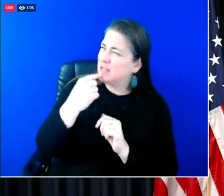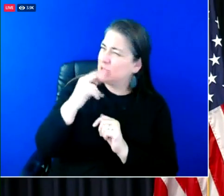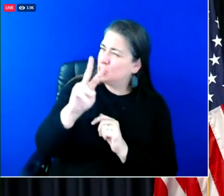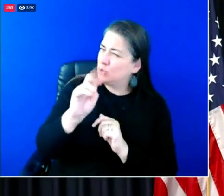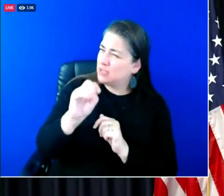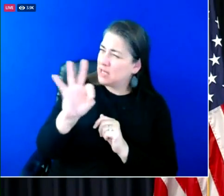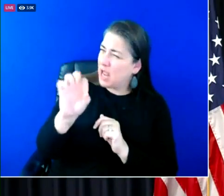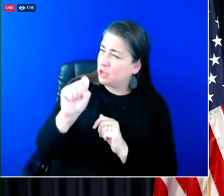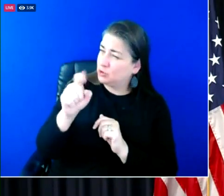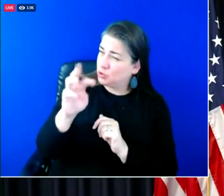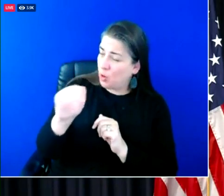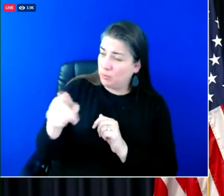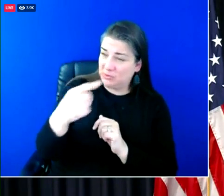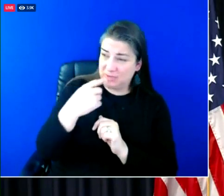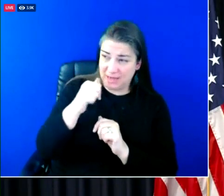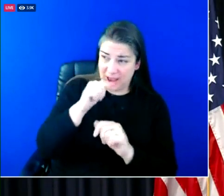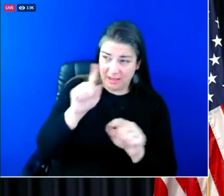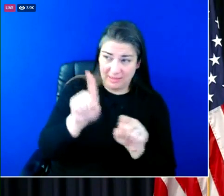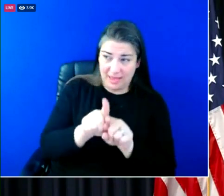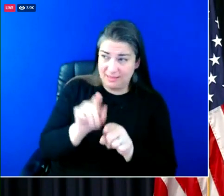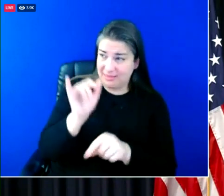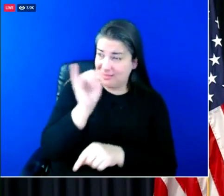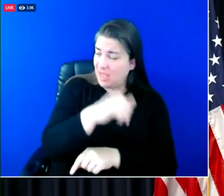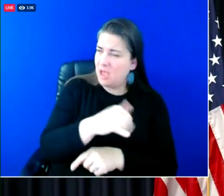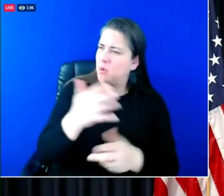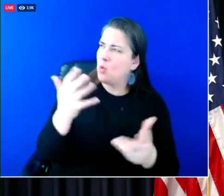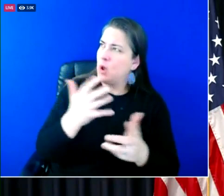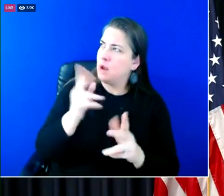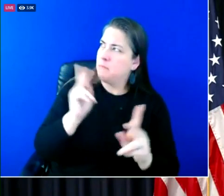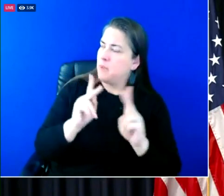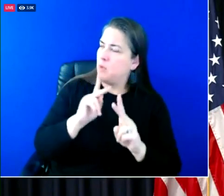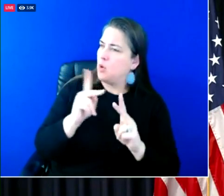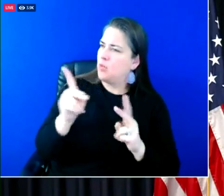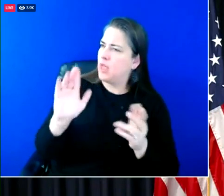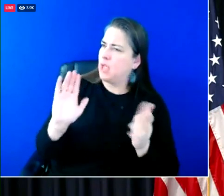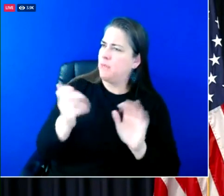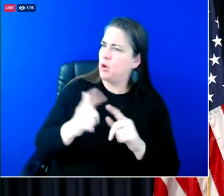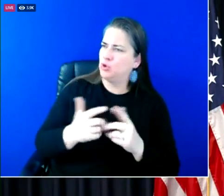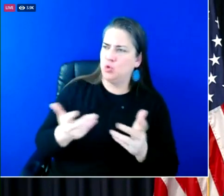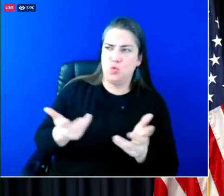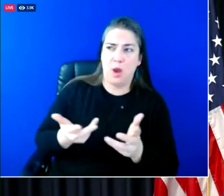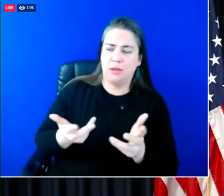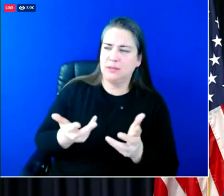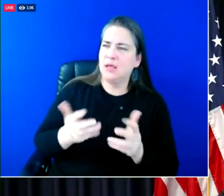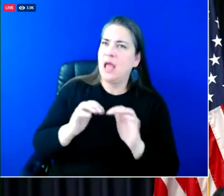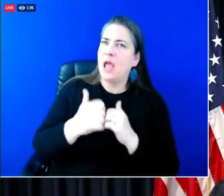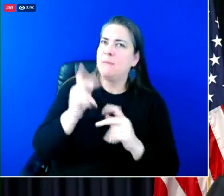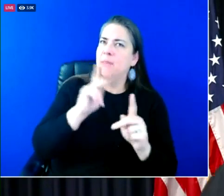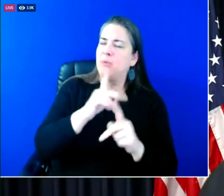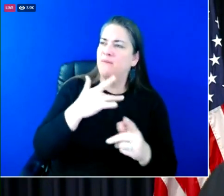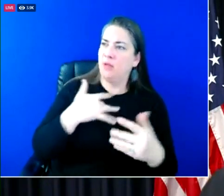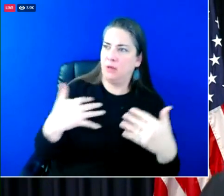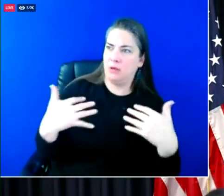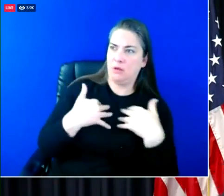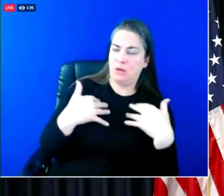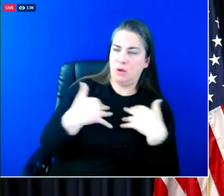that. But what is something that people can compare this to either to ease their fears or to remind them that Do they need to take this serious?